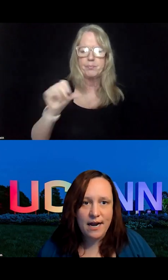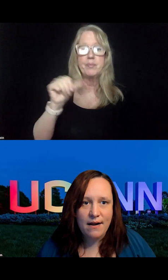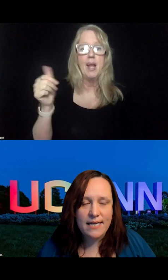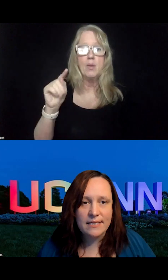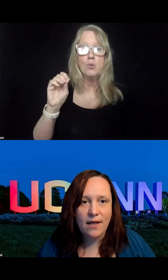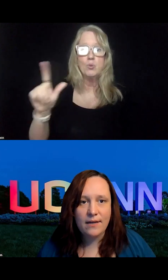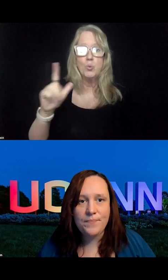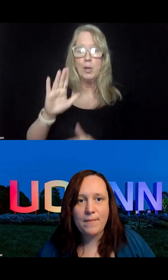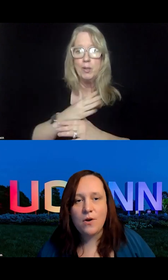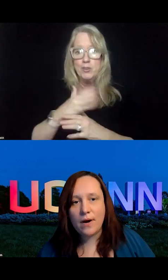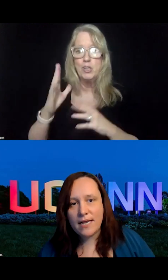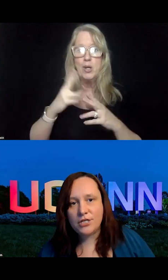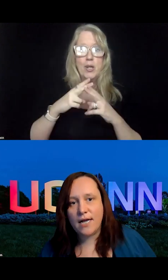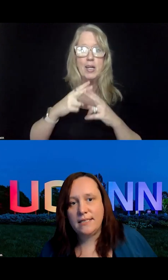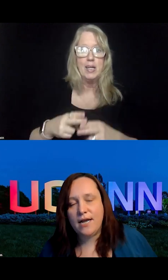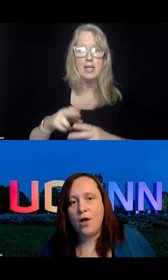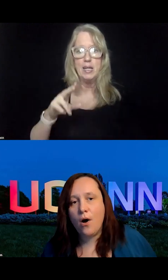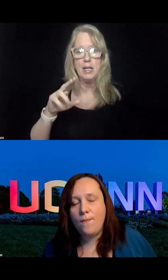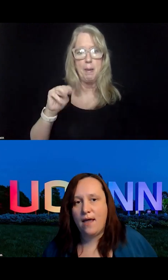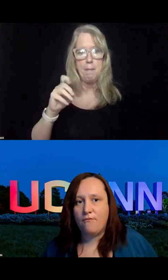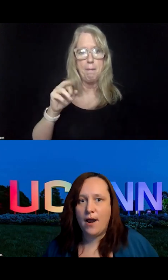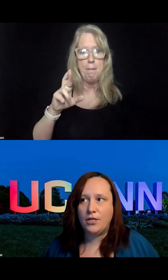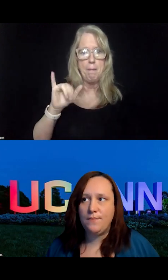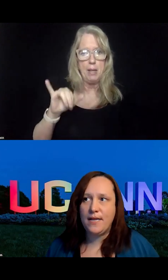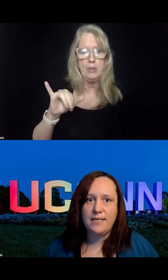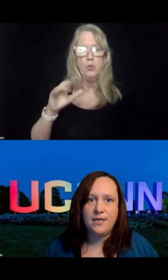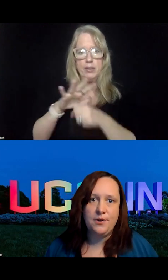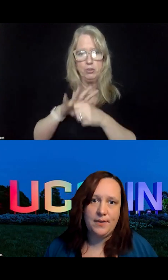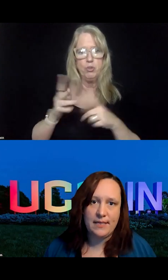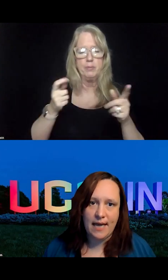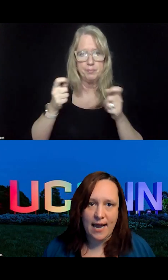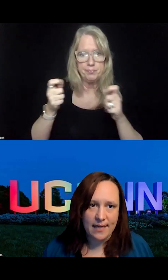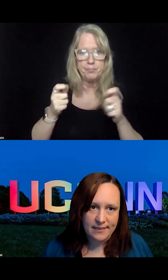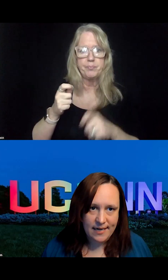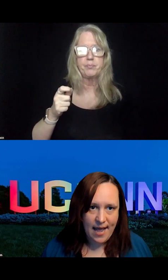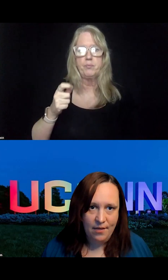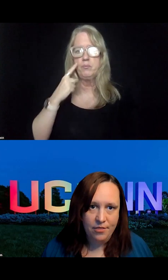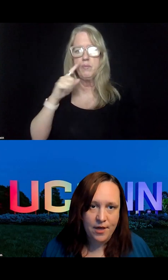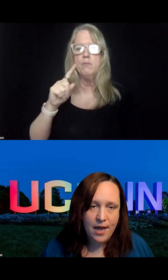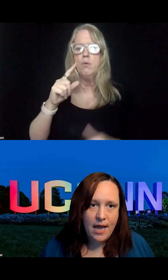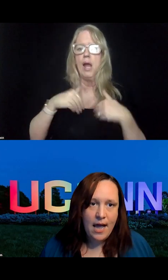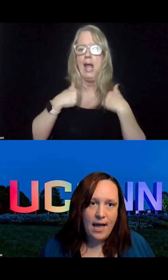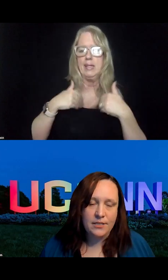SHIRE IS CALLED MINORITY STRESS AND COPING FOR LGBTQ+ ADOLESCENT HEALTH.